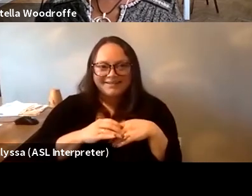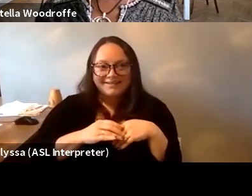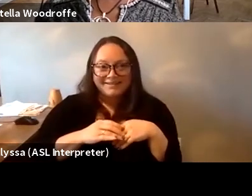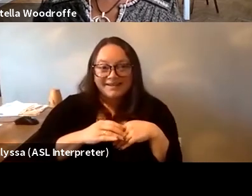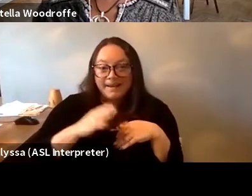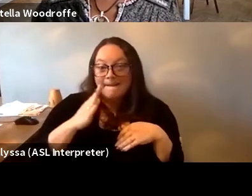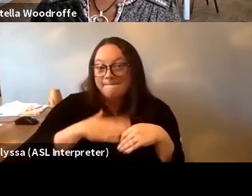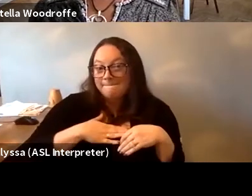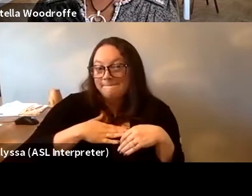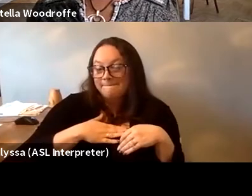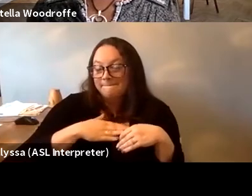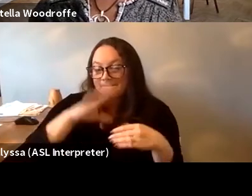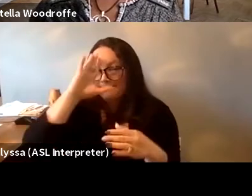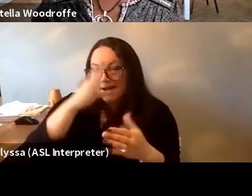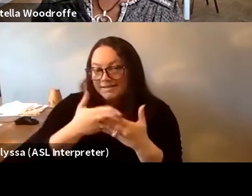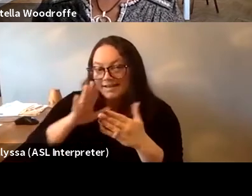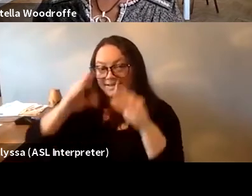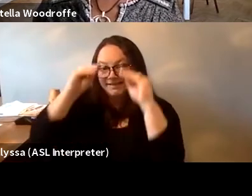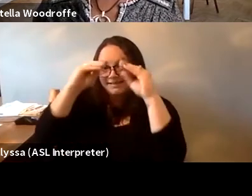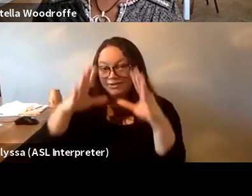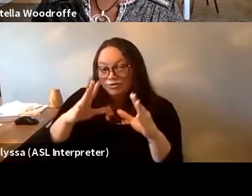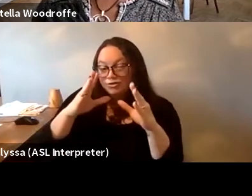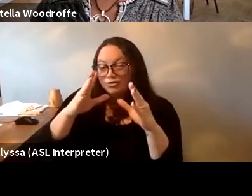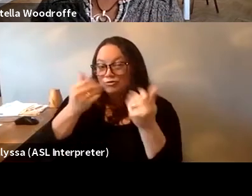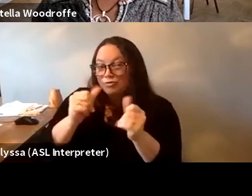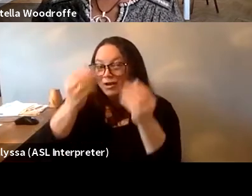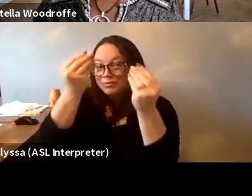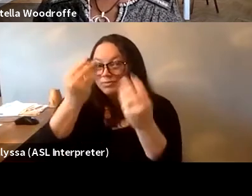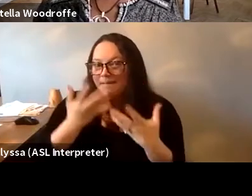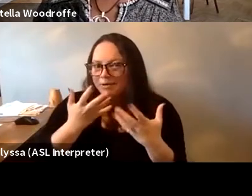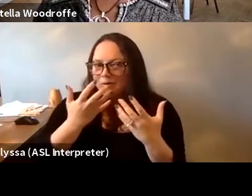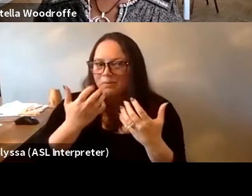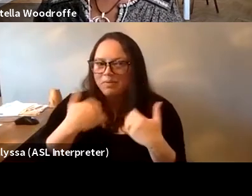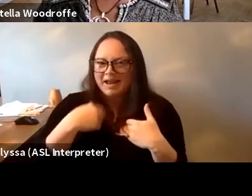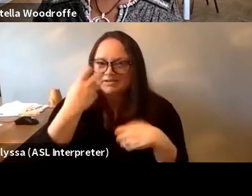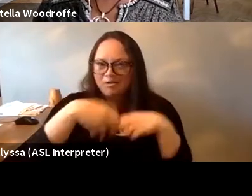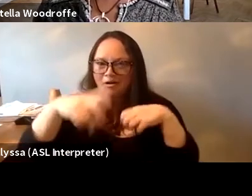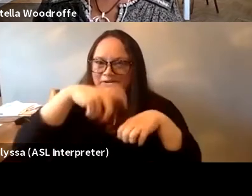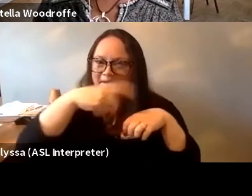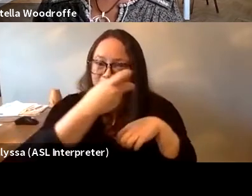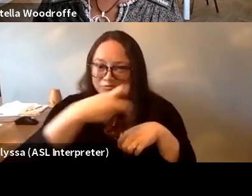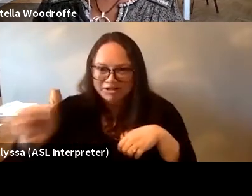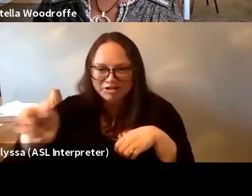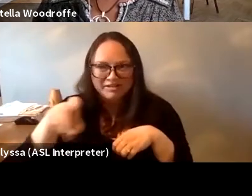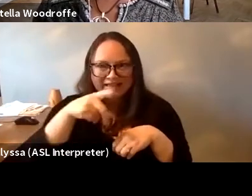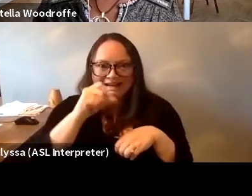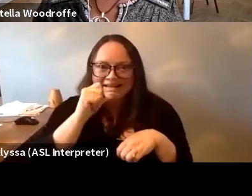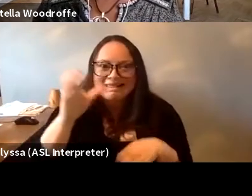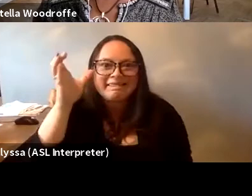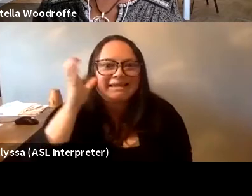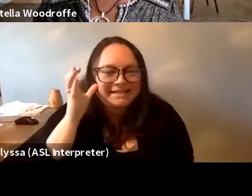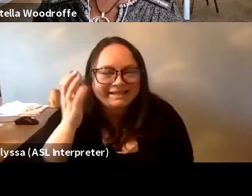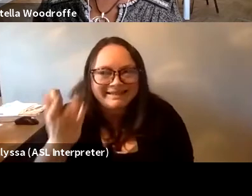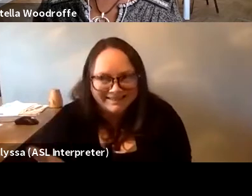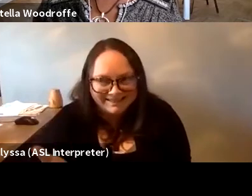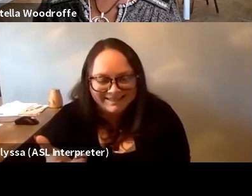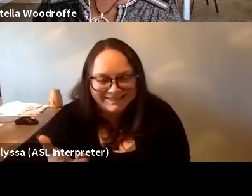me is that he has a hard time transitioning, and he doesn't listen, well is this, you know, if he really likes something,